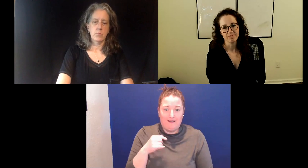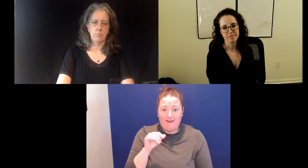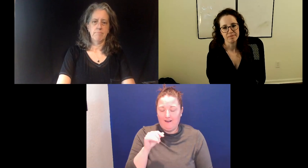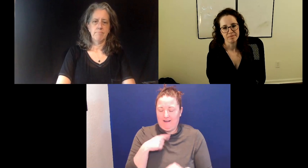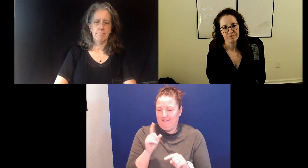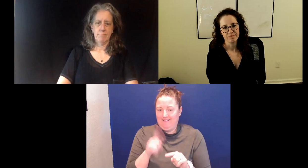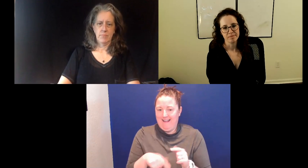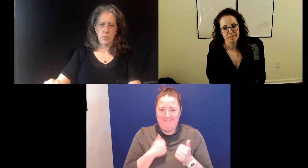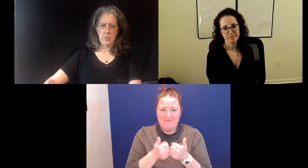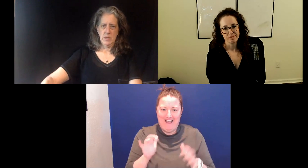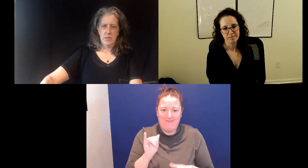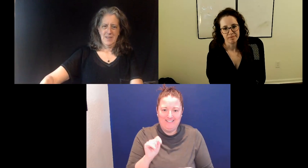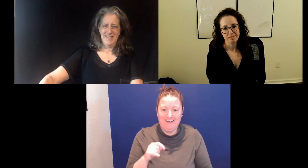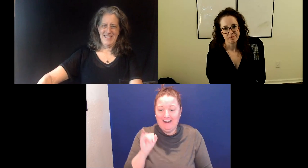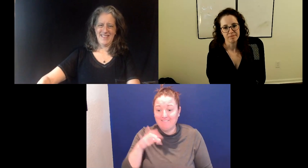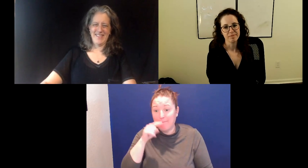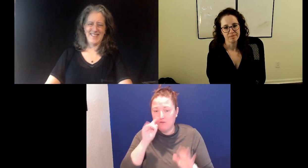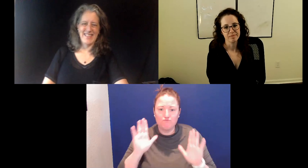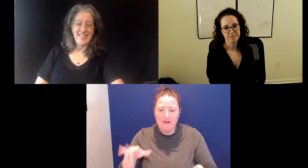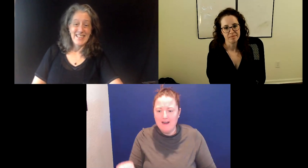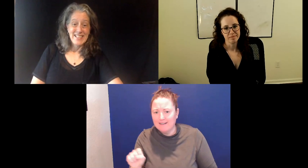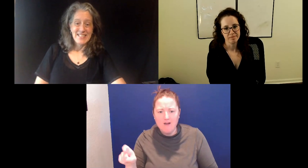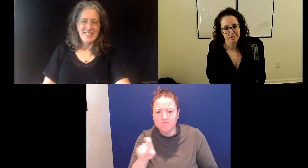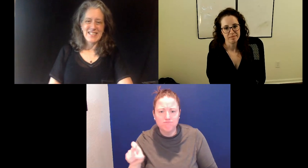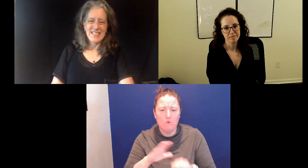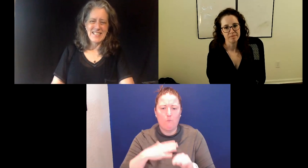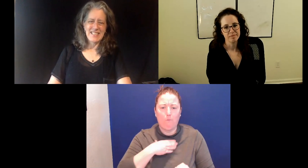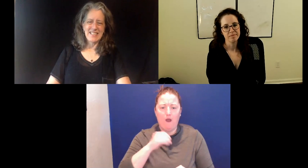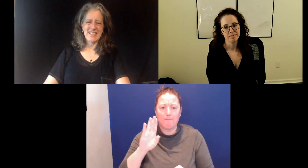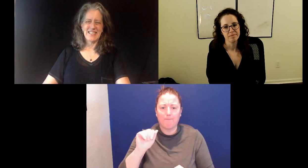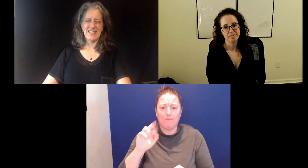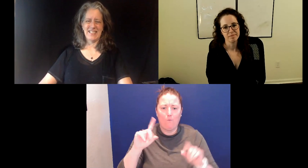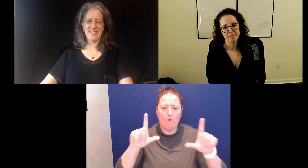that way i can get i feel like i'm getting more of a linguistic equivalent for them to just be able